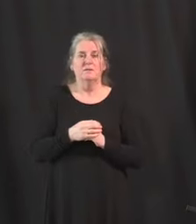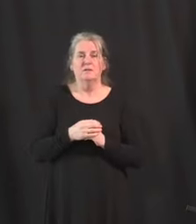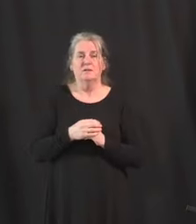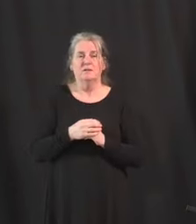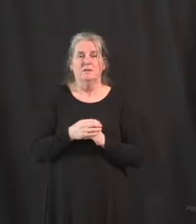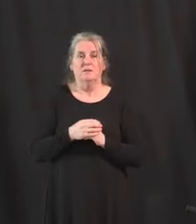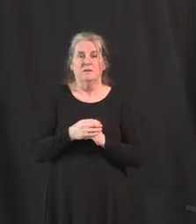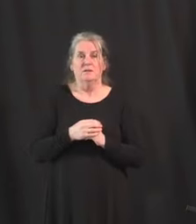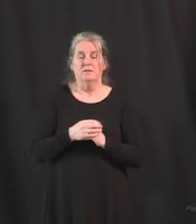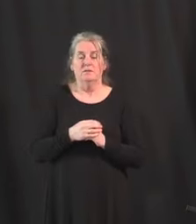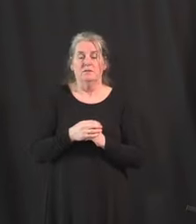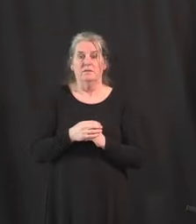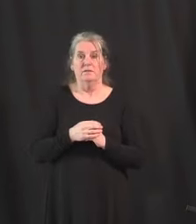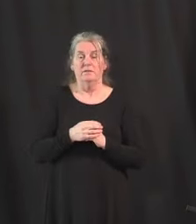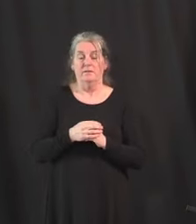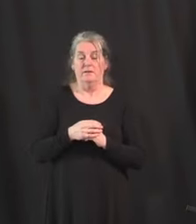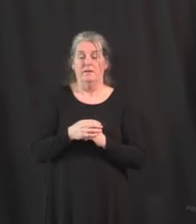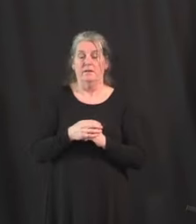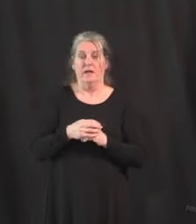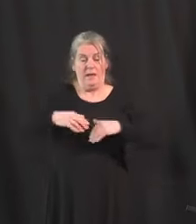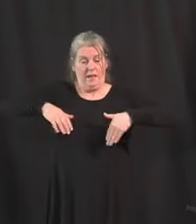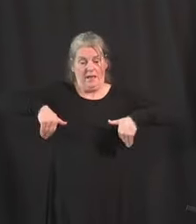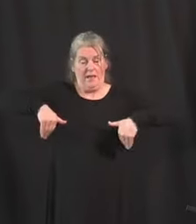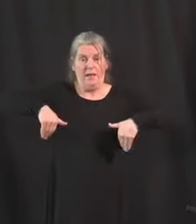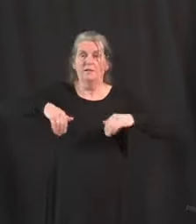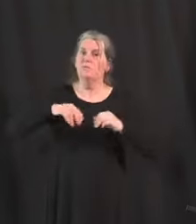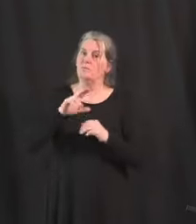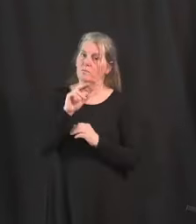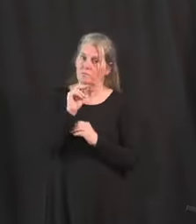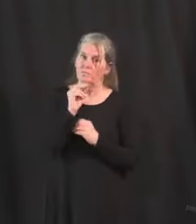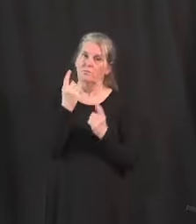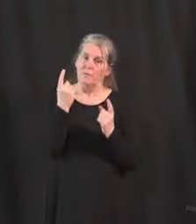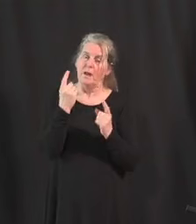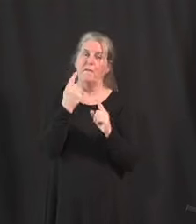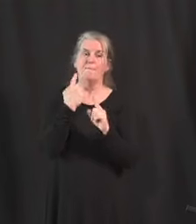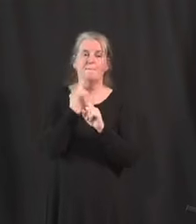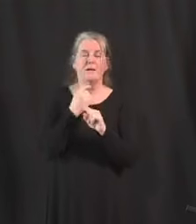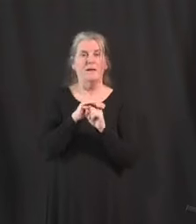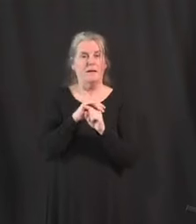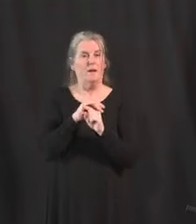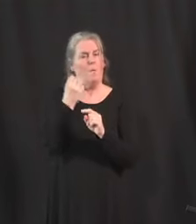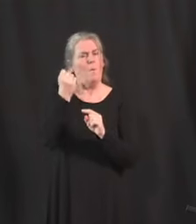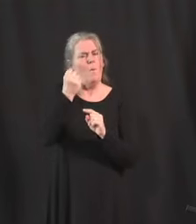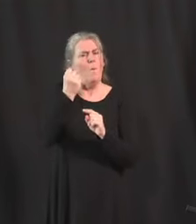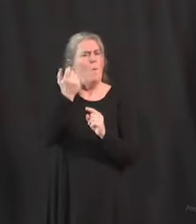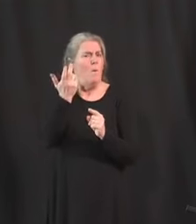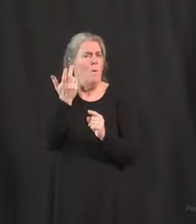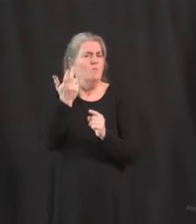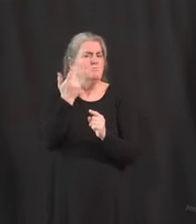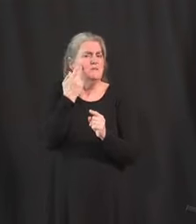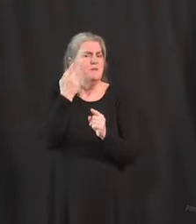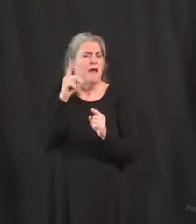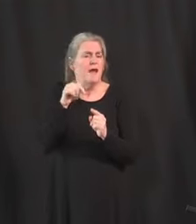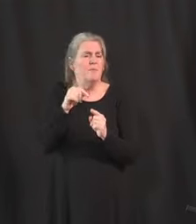CONTEMPLATING IN THE NEAR FUTURE. AND I THINK IT REALLY GOES BACK TO WHAT IS THE CONFIDENCE THAT WE HAVE THAT IT'S OCCURRING.